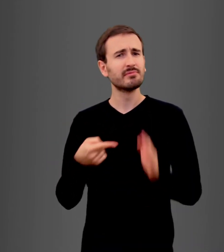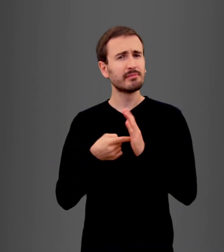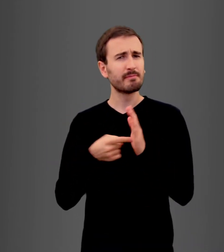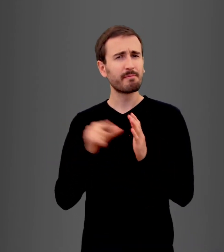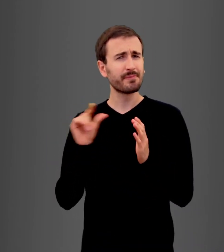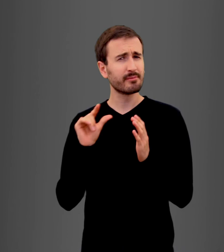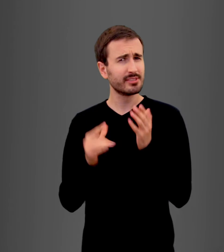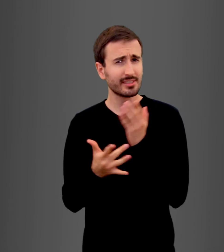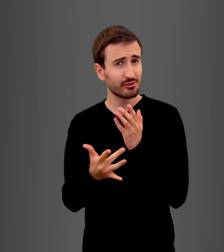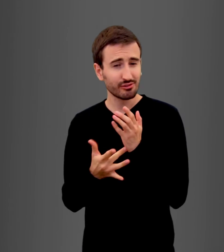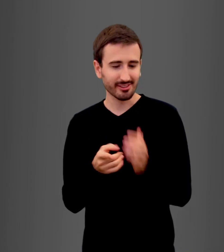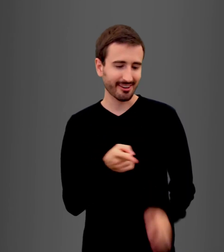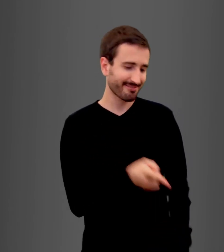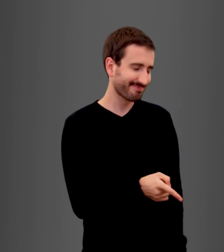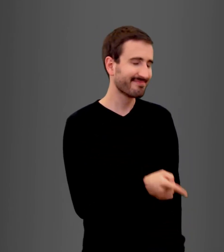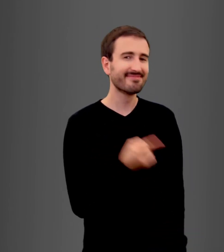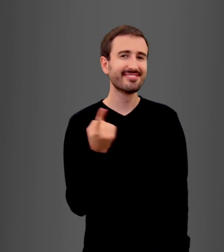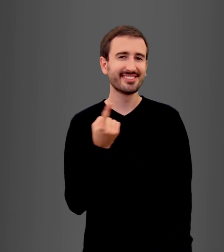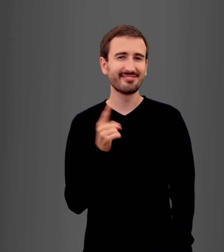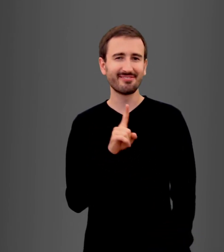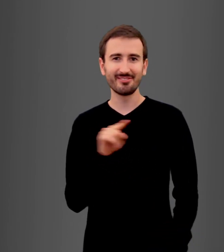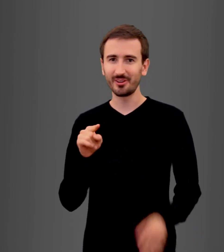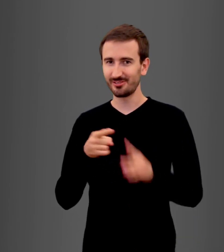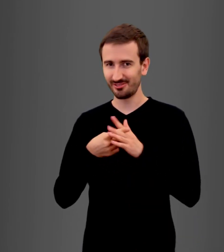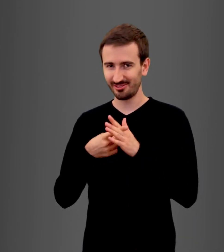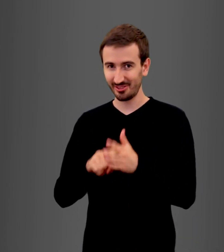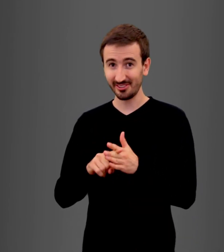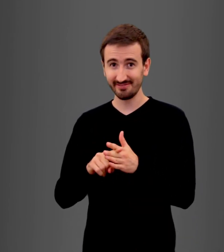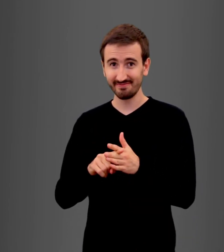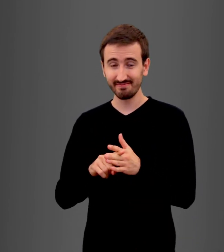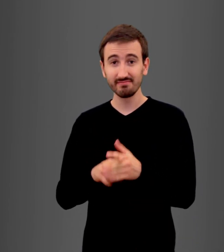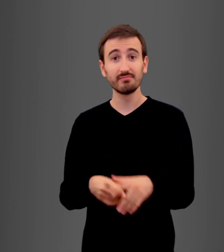An example of a quantum technology is the single-photon source.